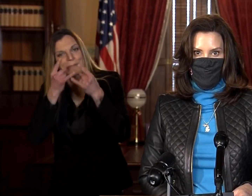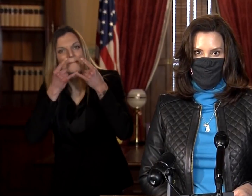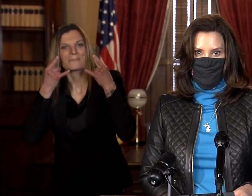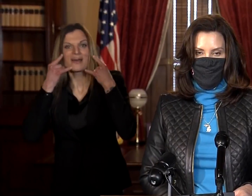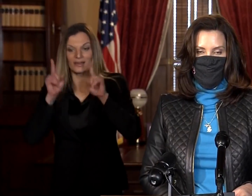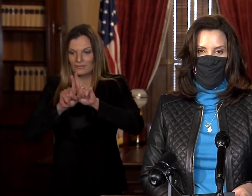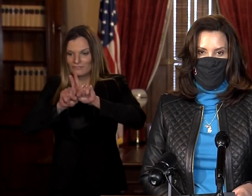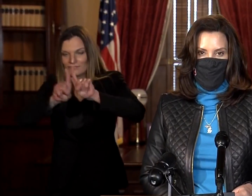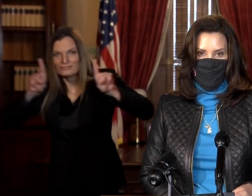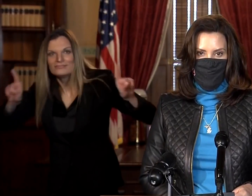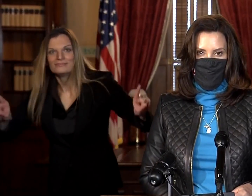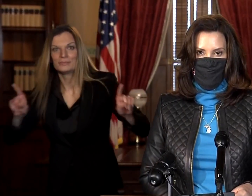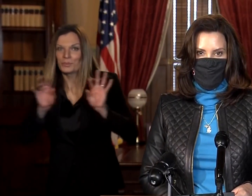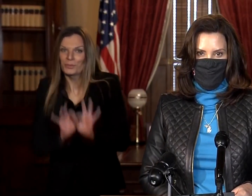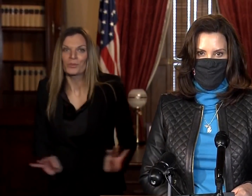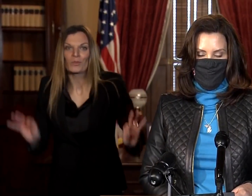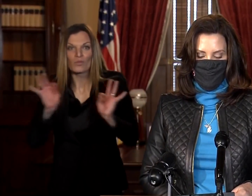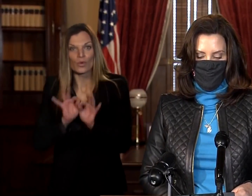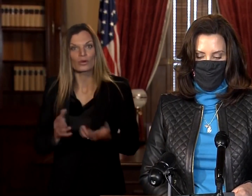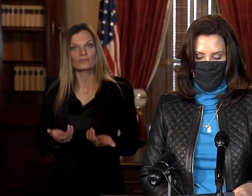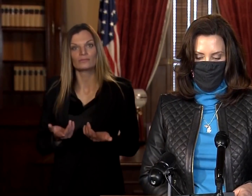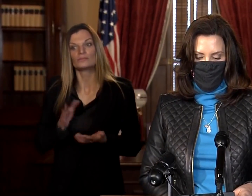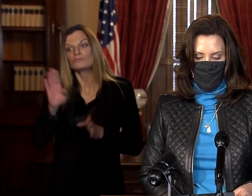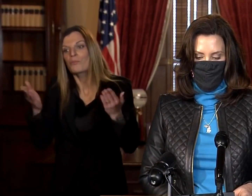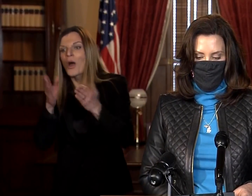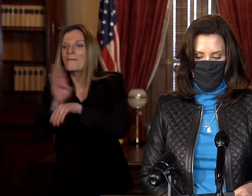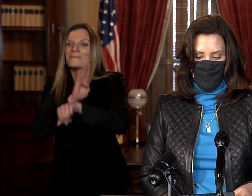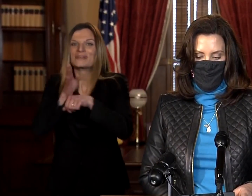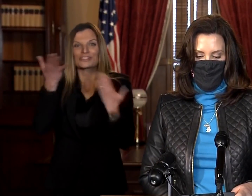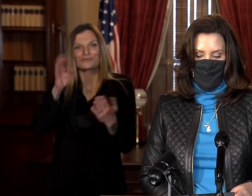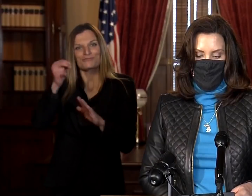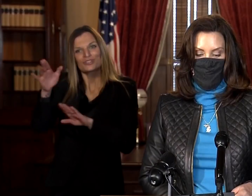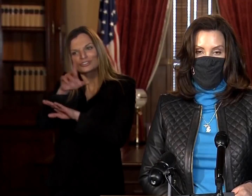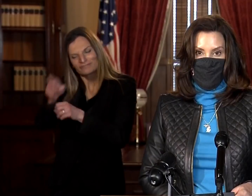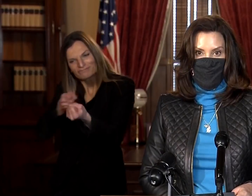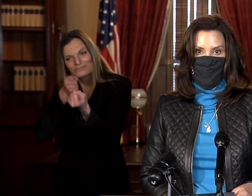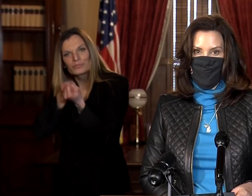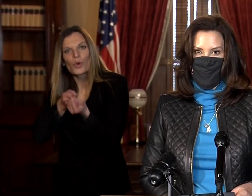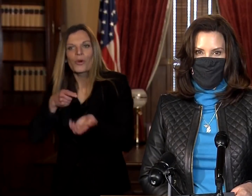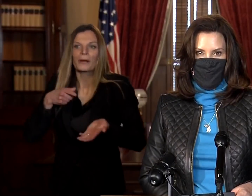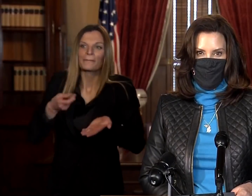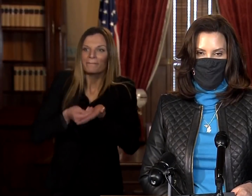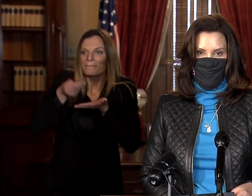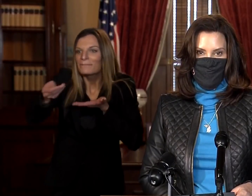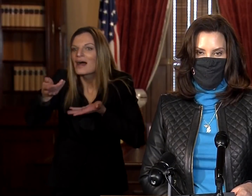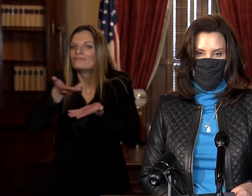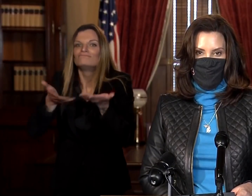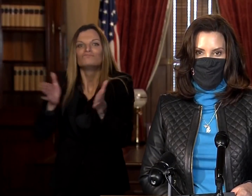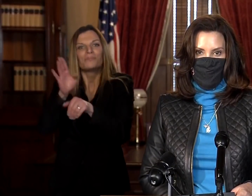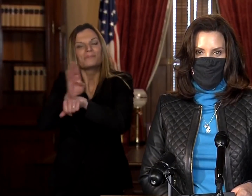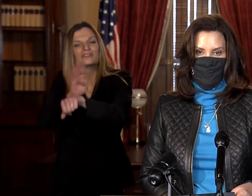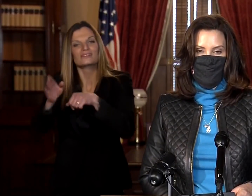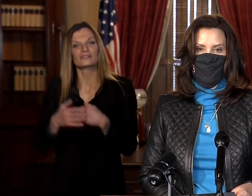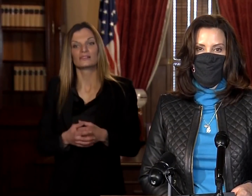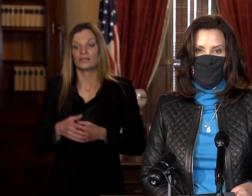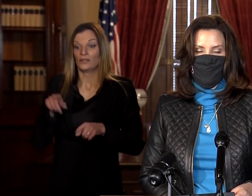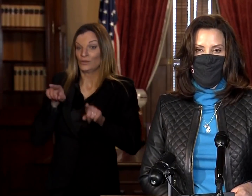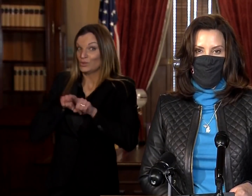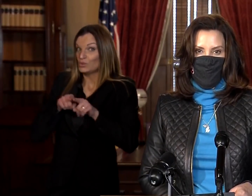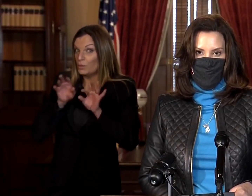All Michiganders have a role to play. play. Masking up, practicing safe Masking up, practicing safe social distancing, supporting social distancing, supporting our small businesses throughout our small businesses throughout this crisis, and avoiding indoor